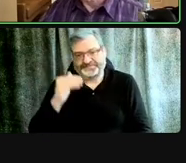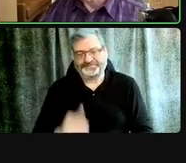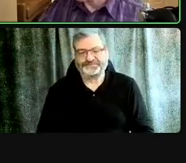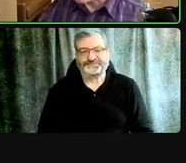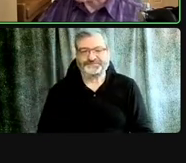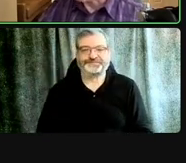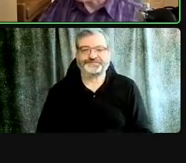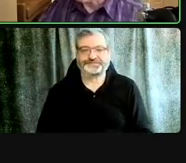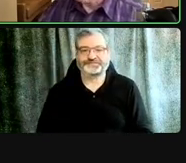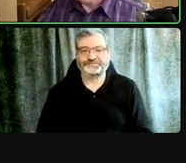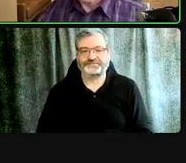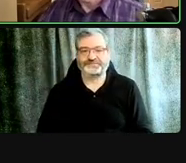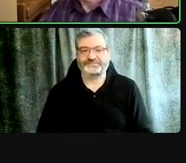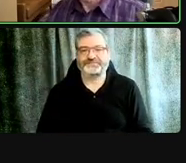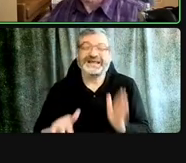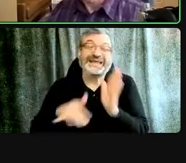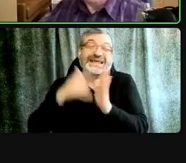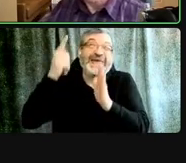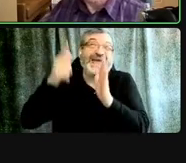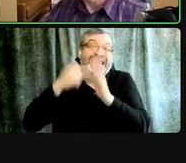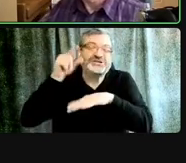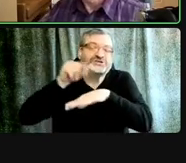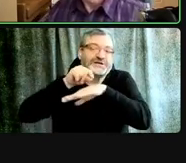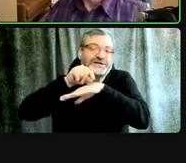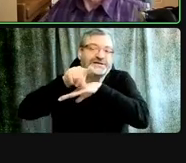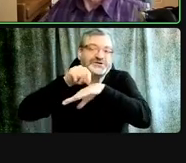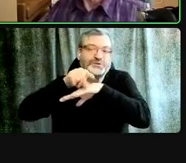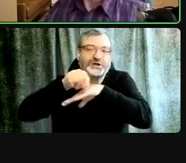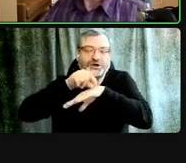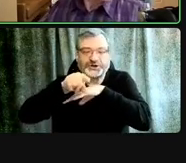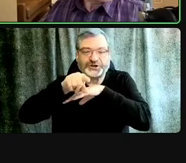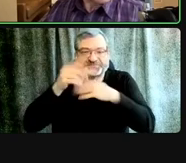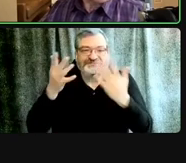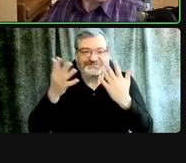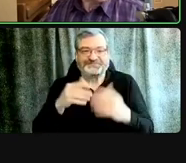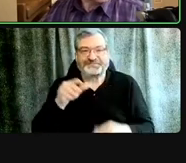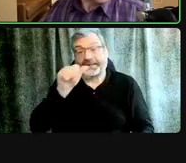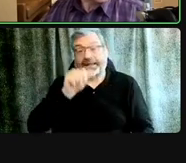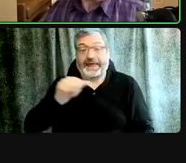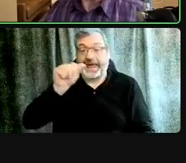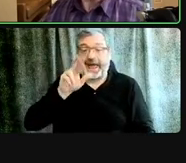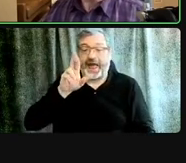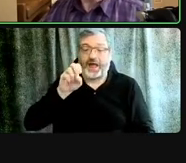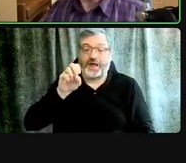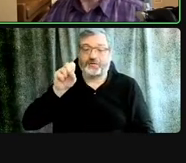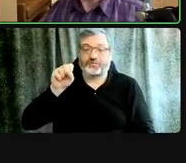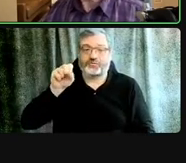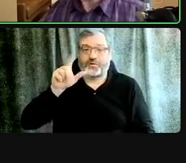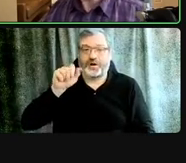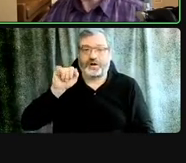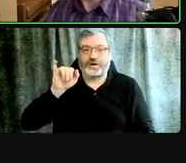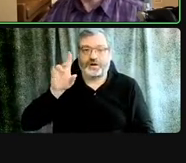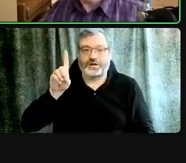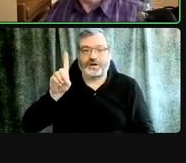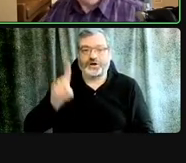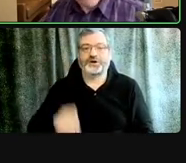on Twitter occasionally@rosslaird.com, the way I kind of would think about